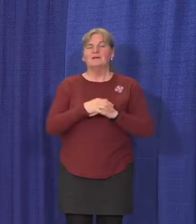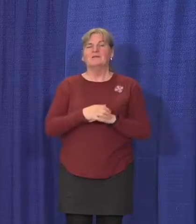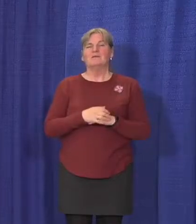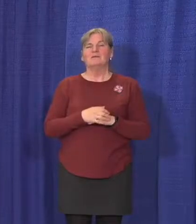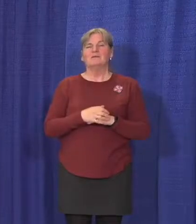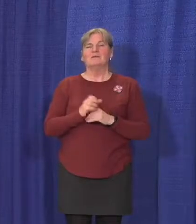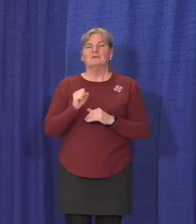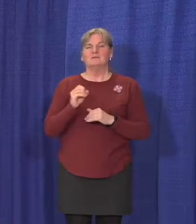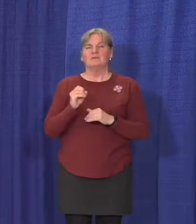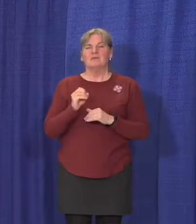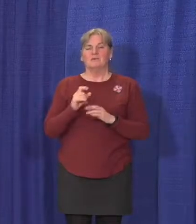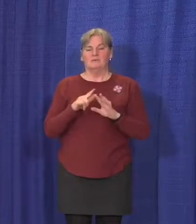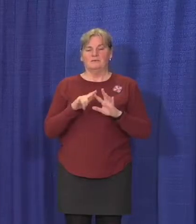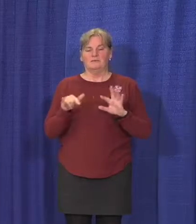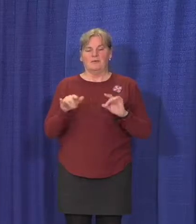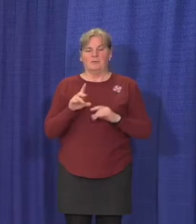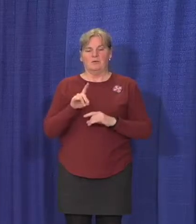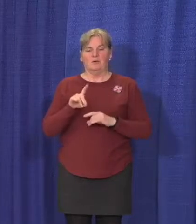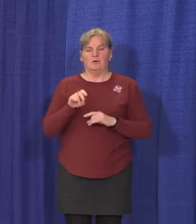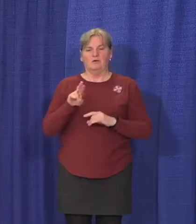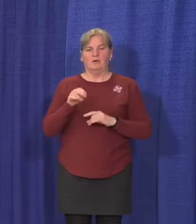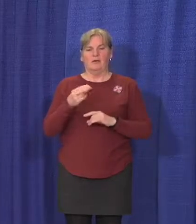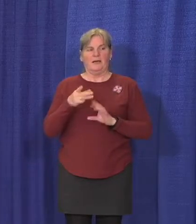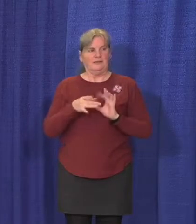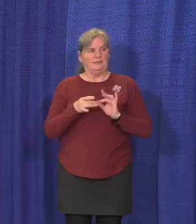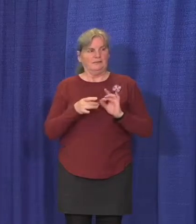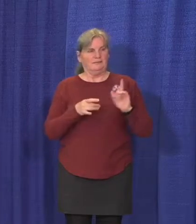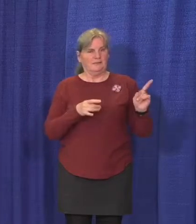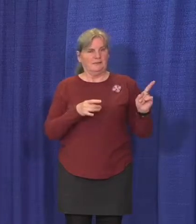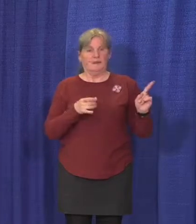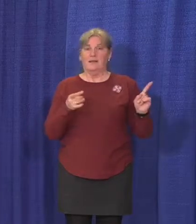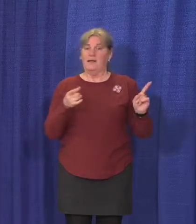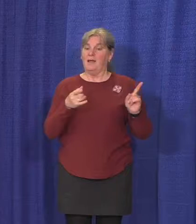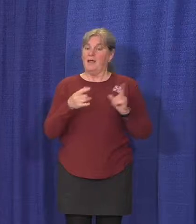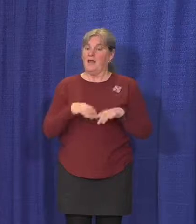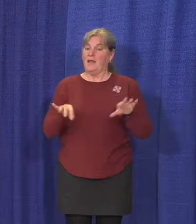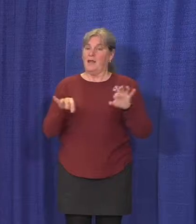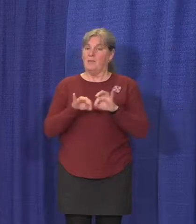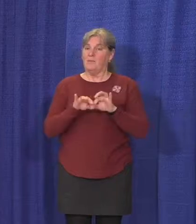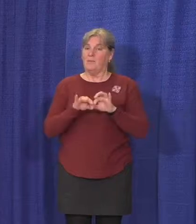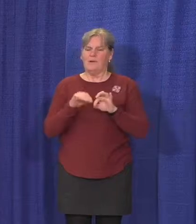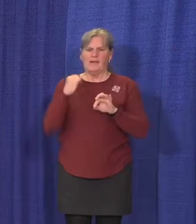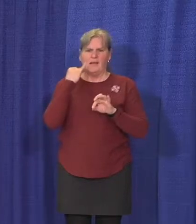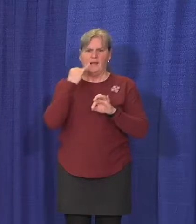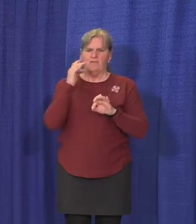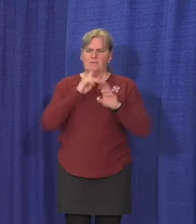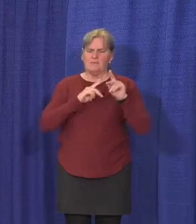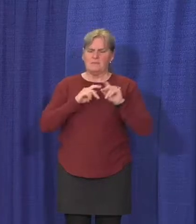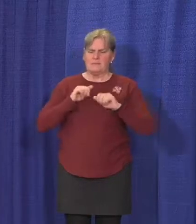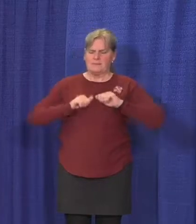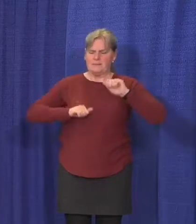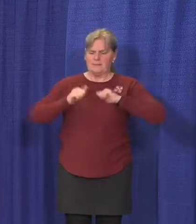Having uptake and I think one of the most important things to do,